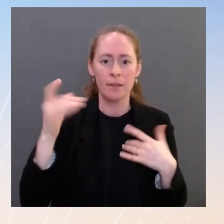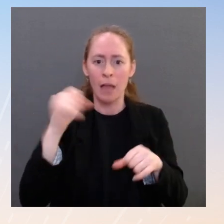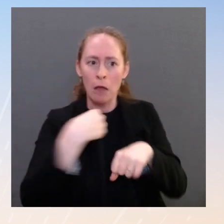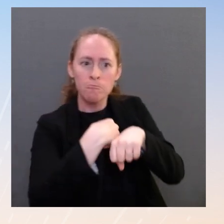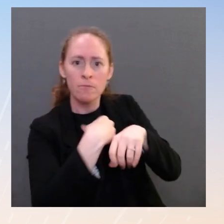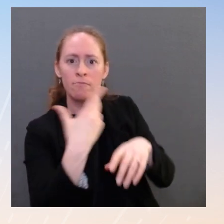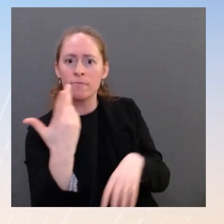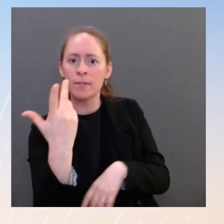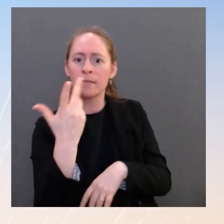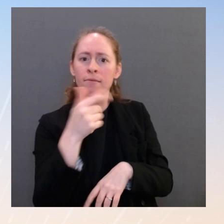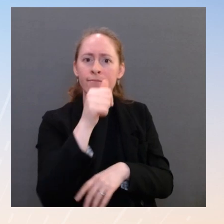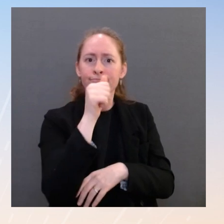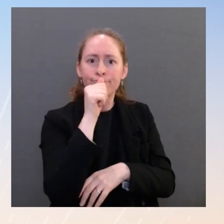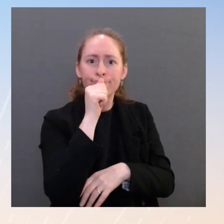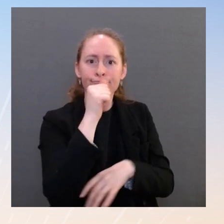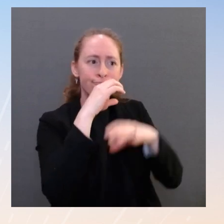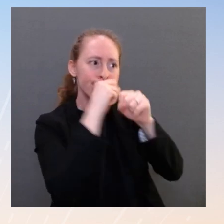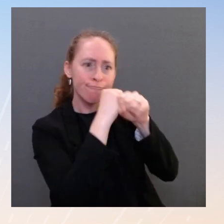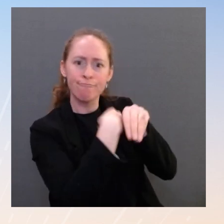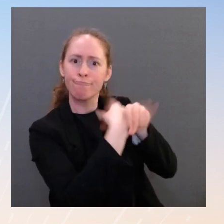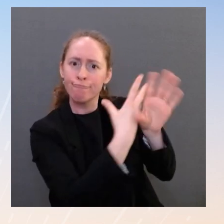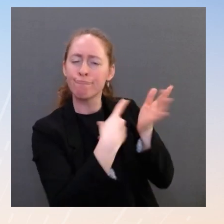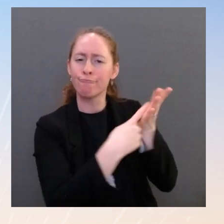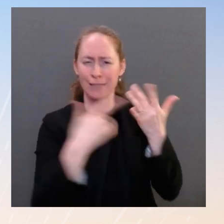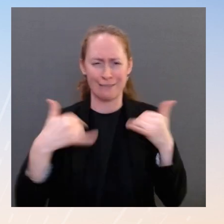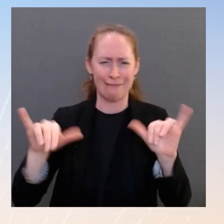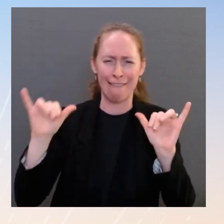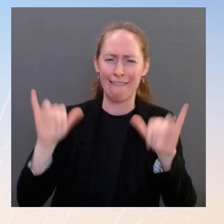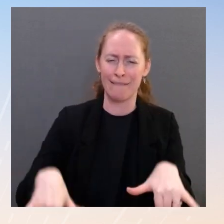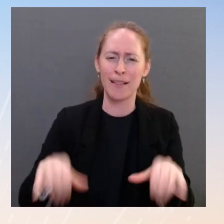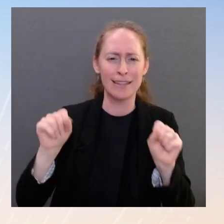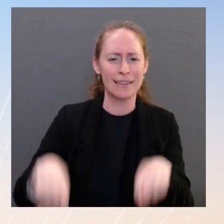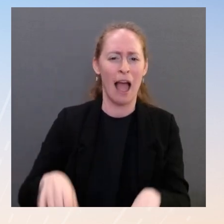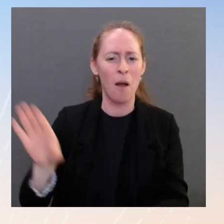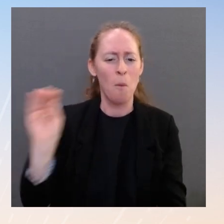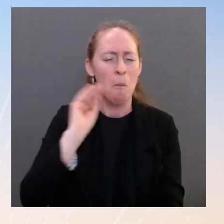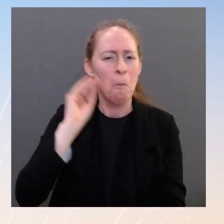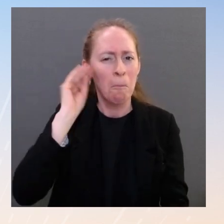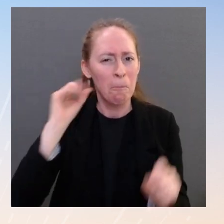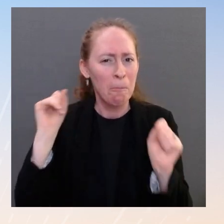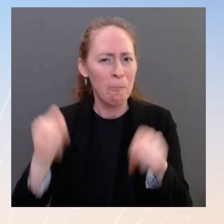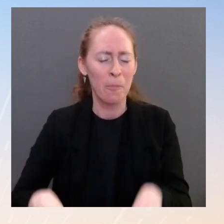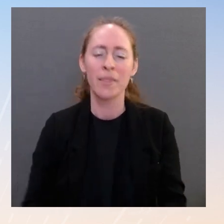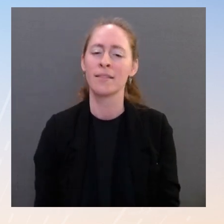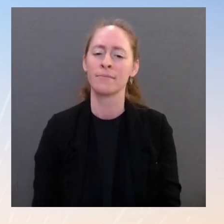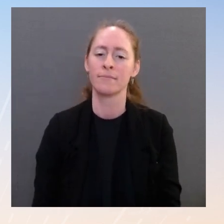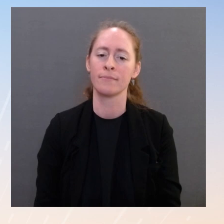The Press: But if she got severe COVID disease, would that not be a national security risk? Ms. Psaki: I'm not going to -- The Press: So, Paxlovid would potentially prevent that. Ms. Psaki: I'm not going to speak